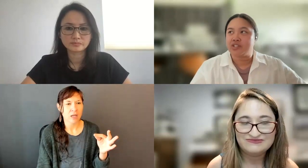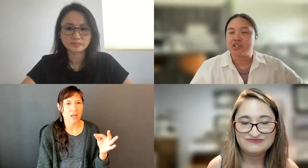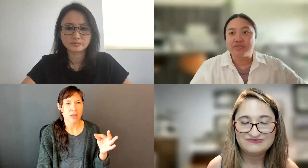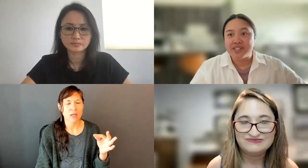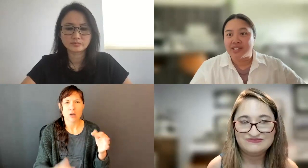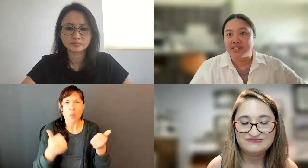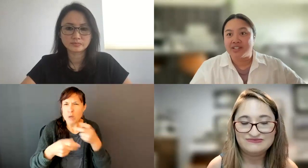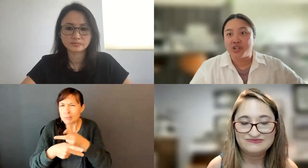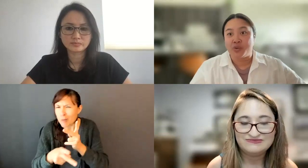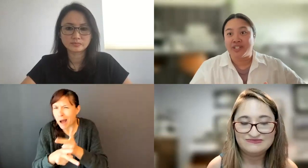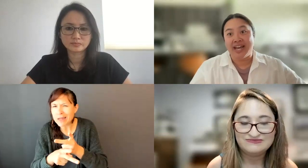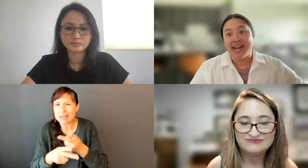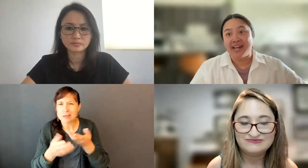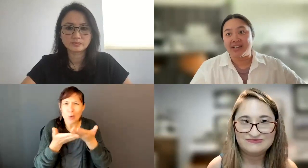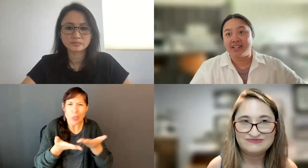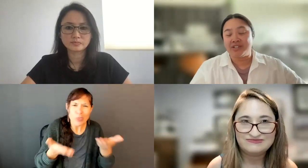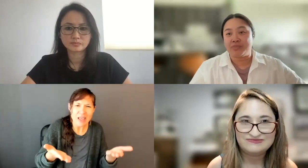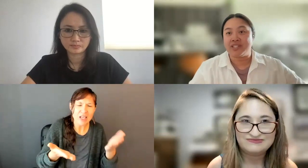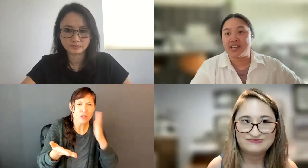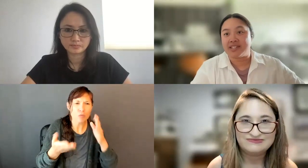and services you're going to add to your business?